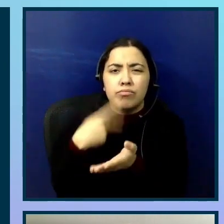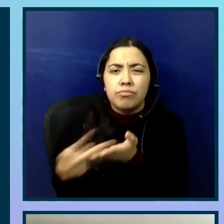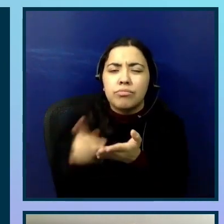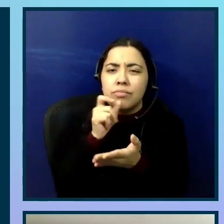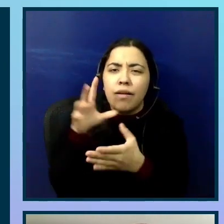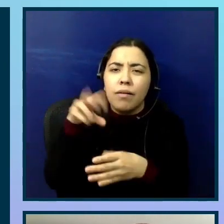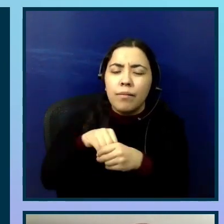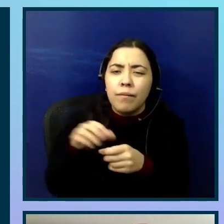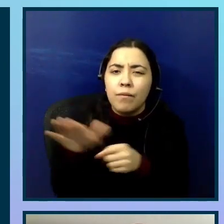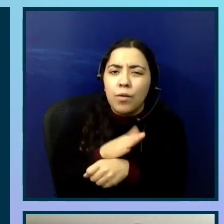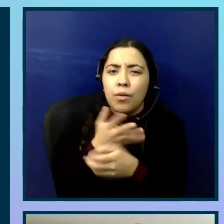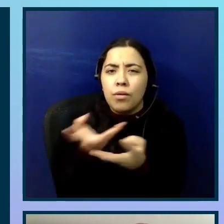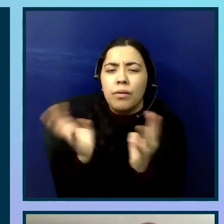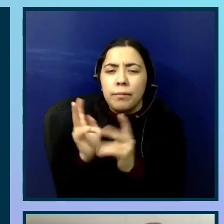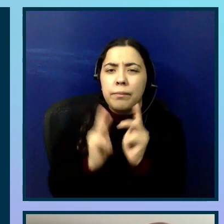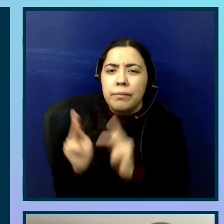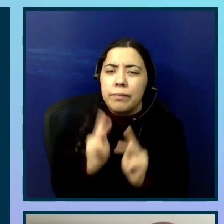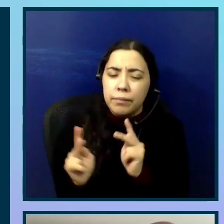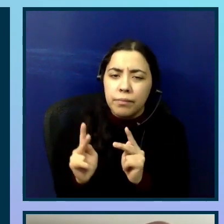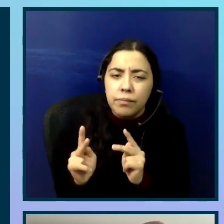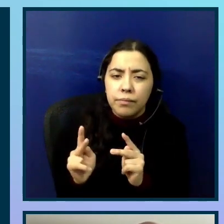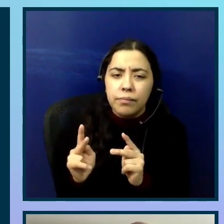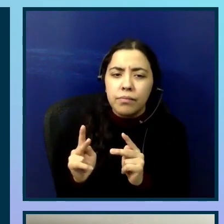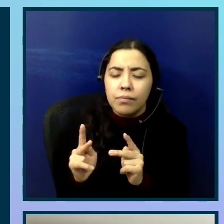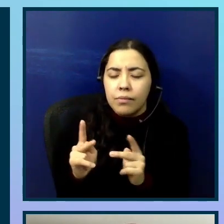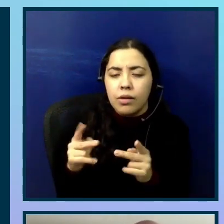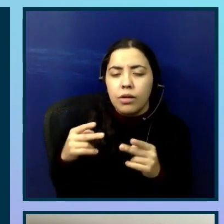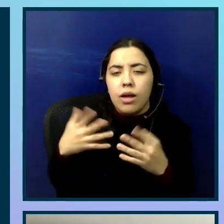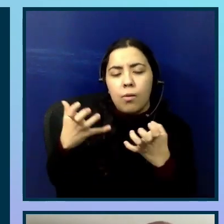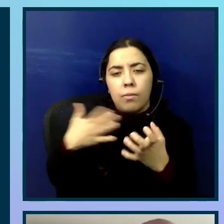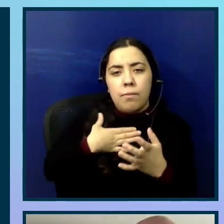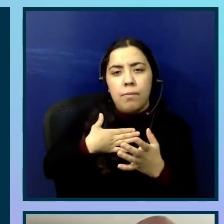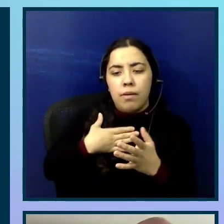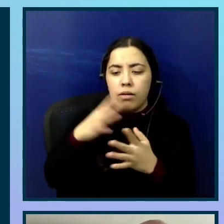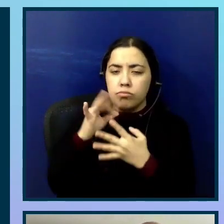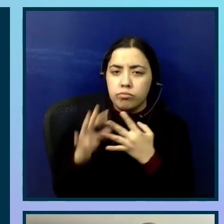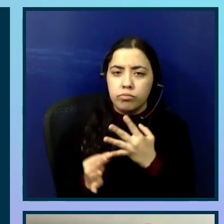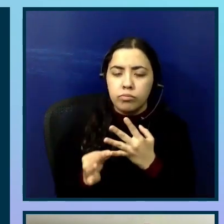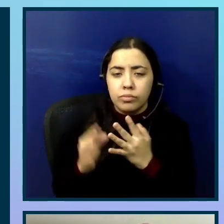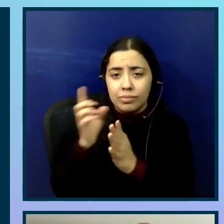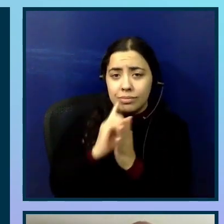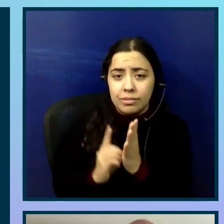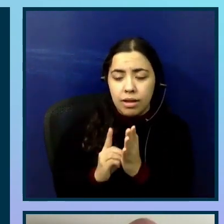that are human-centric because of design choices that might or might not be about compliance.